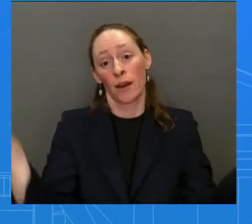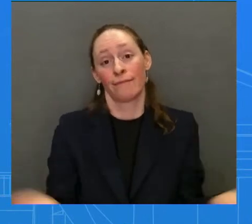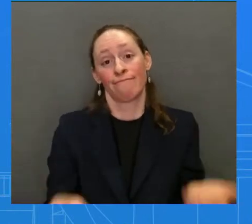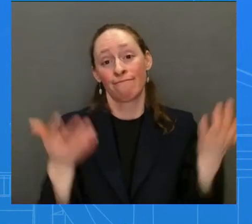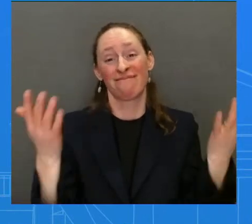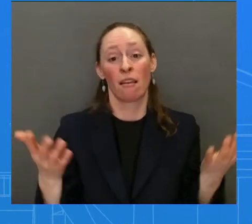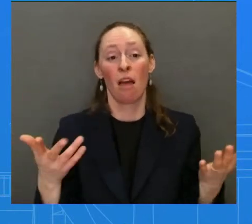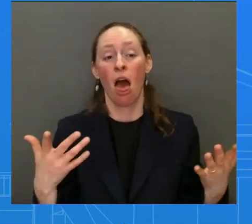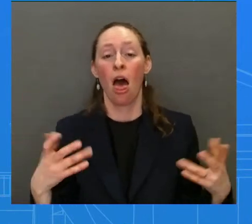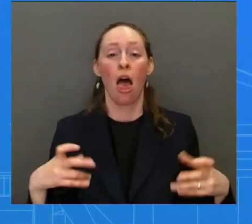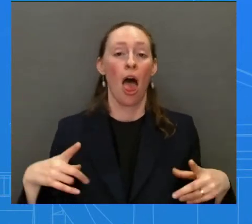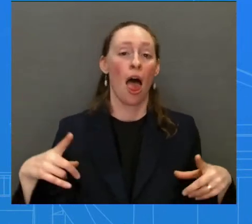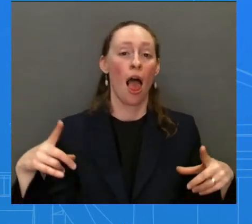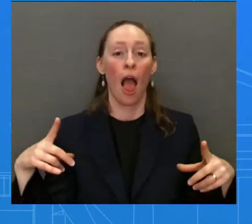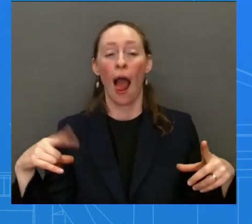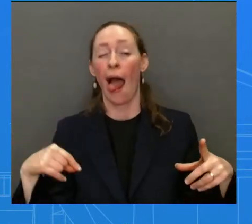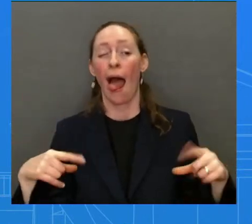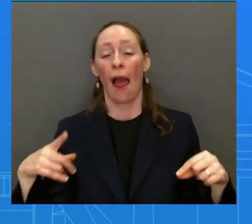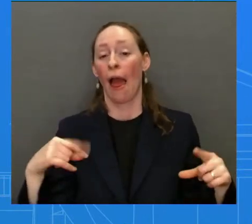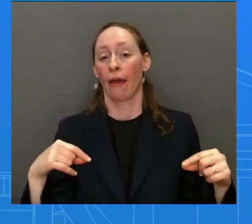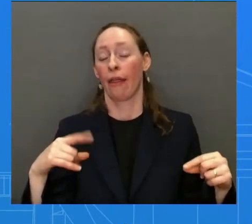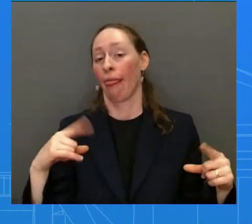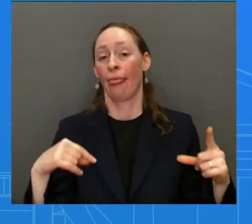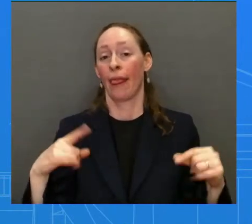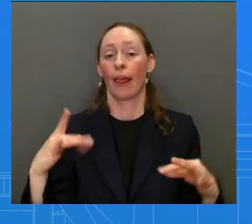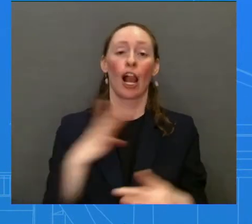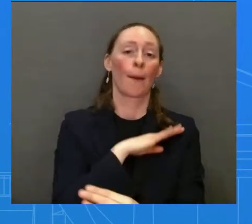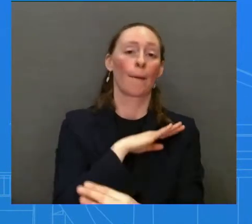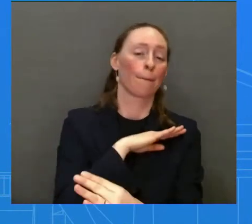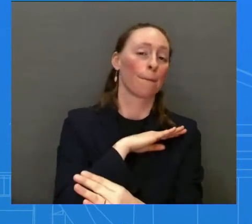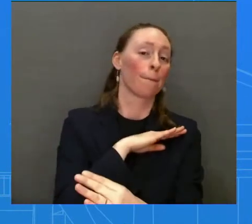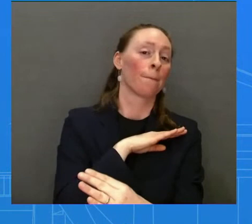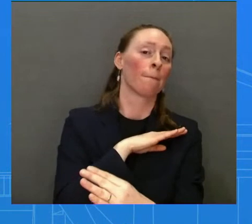on Mr. Washington, on his service, his experience,